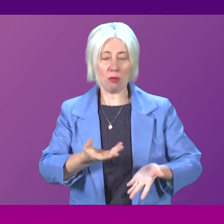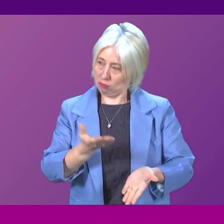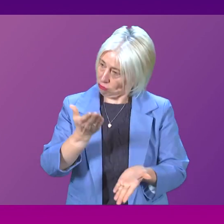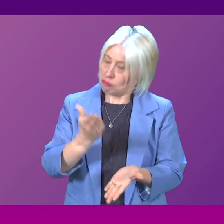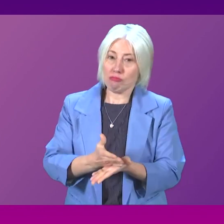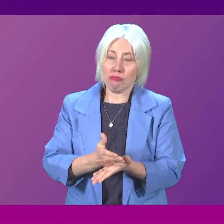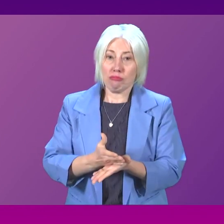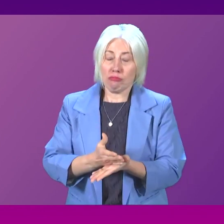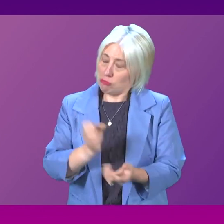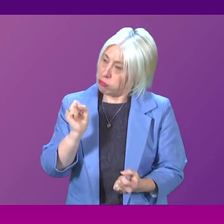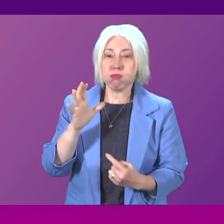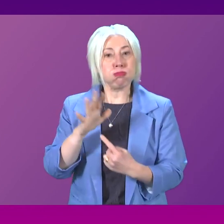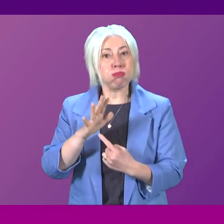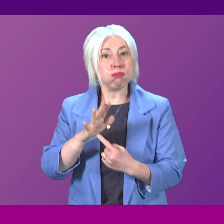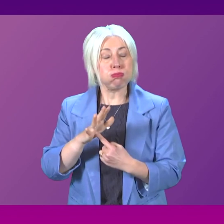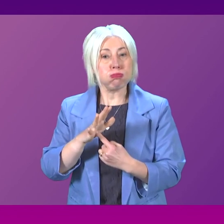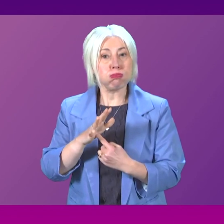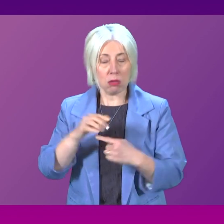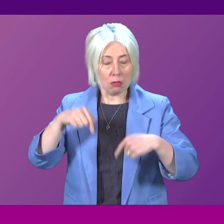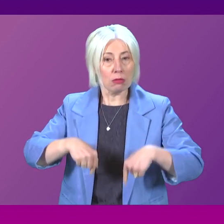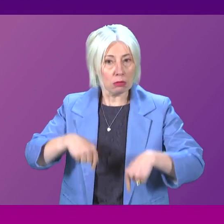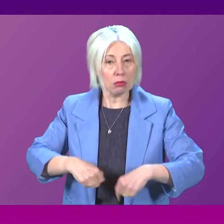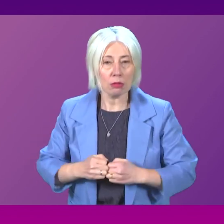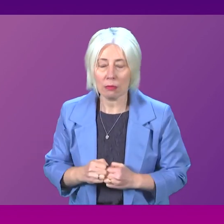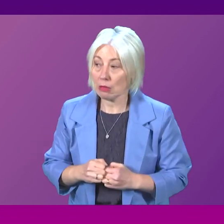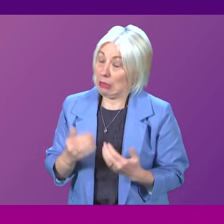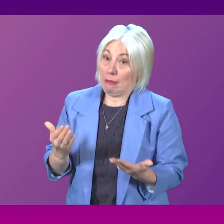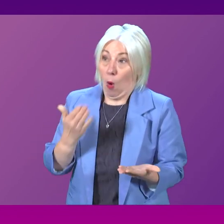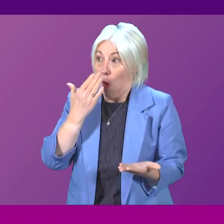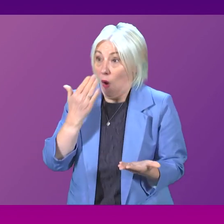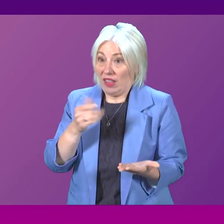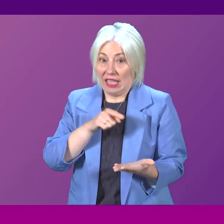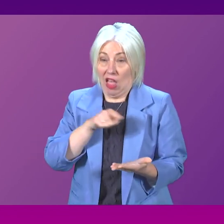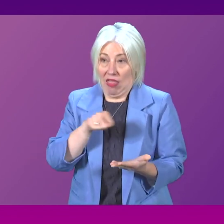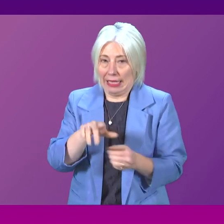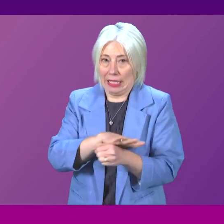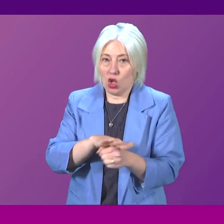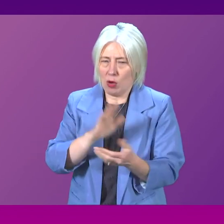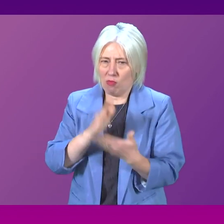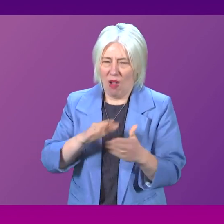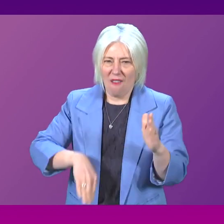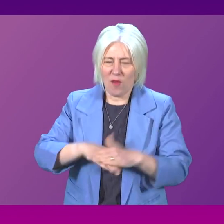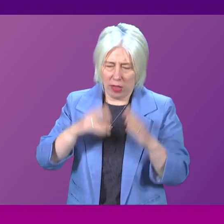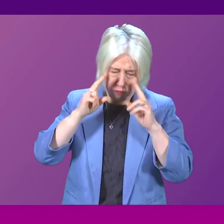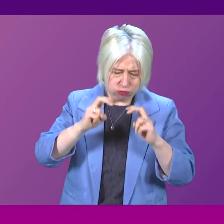an extremely important principle. Obviously, those matters require to be fully and properly investigated.